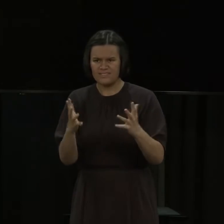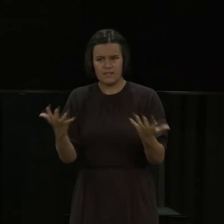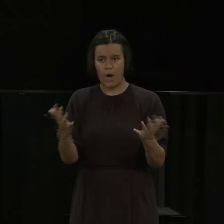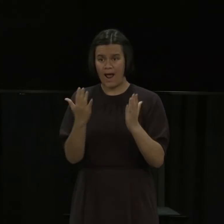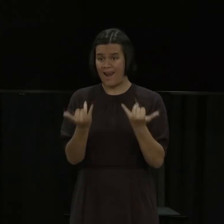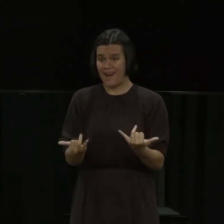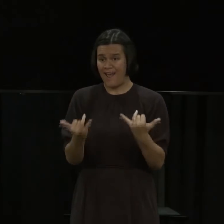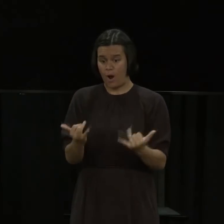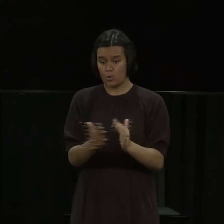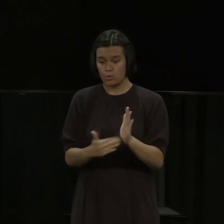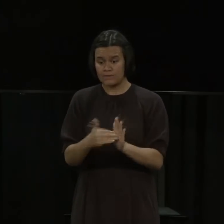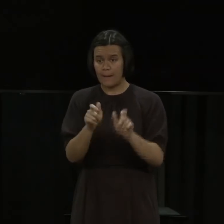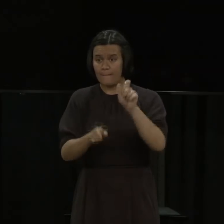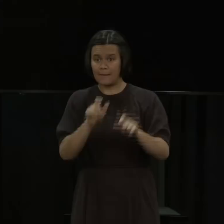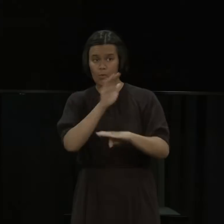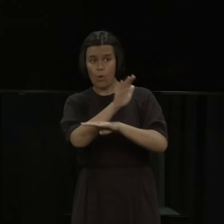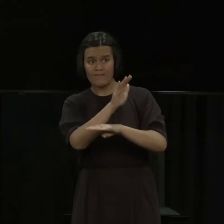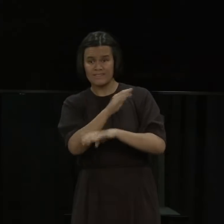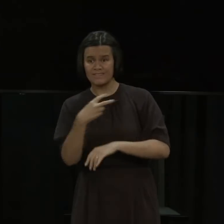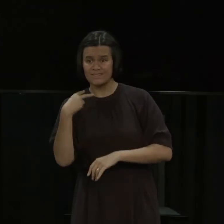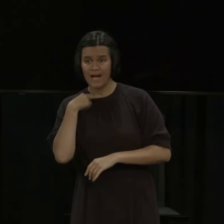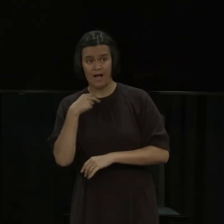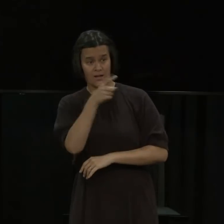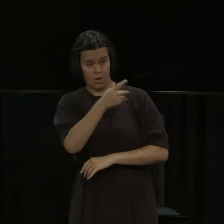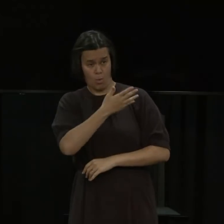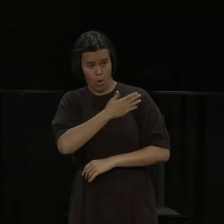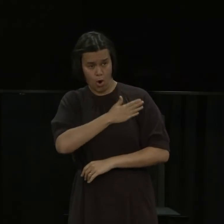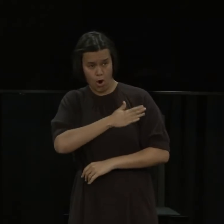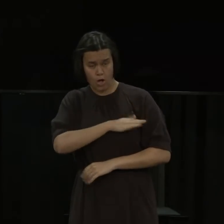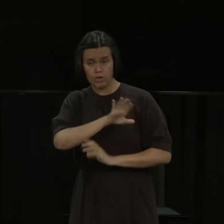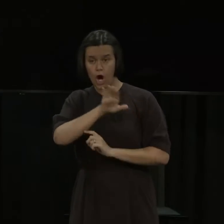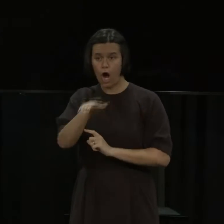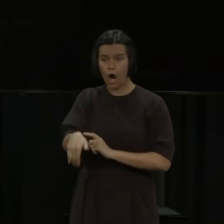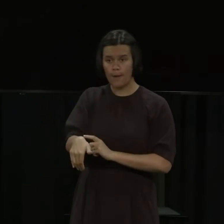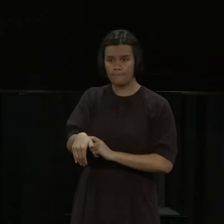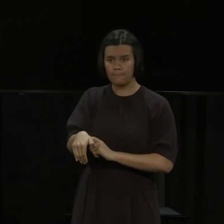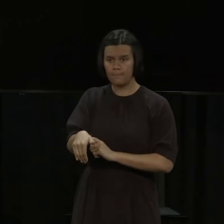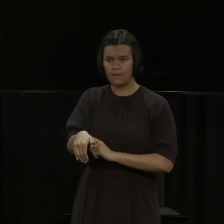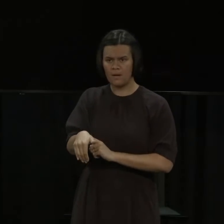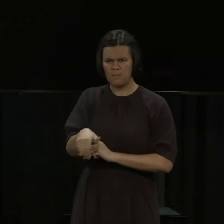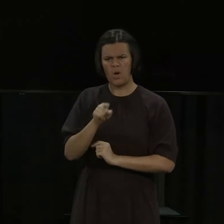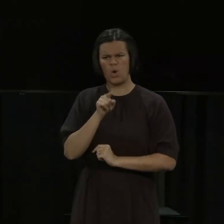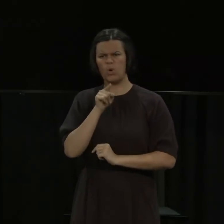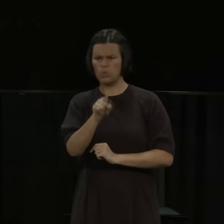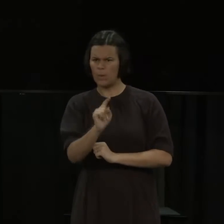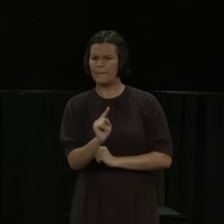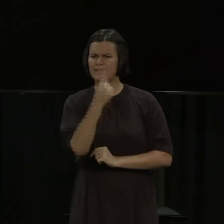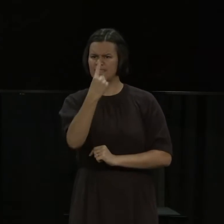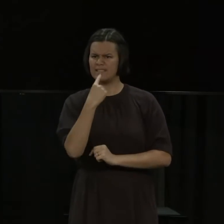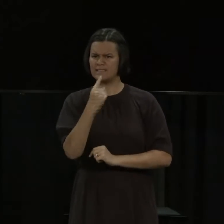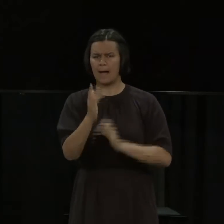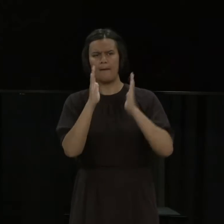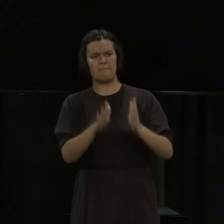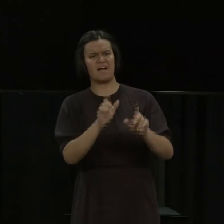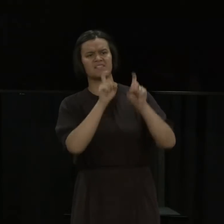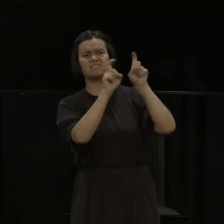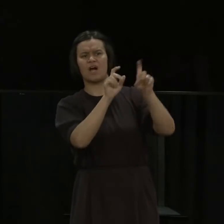COVID. Doesn't it seem cruel that this side of Christmas there are so